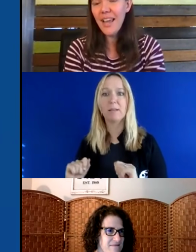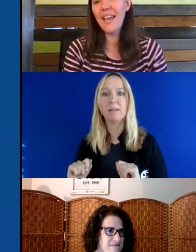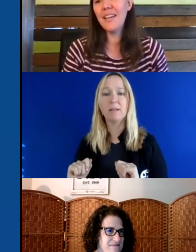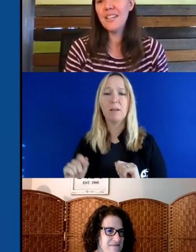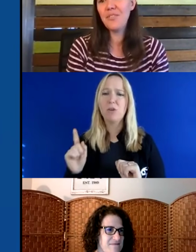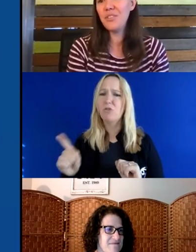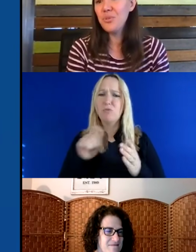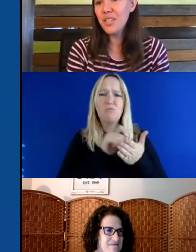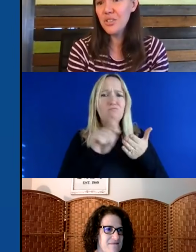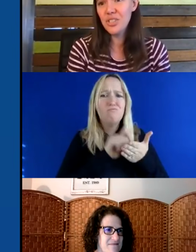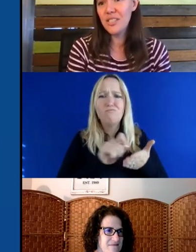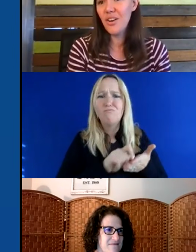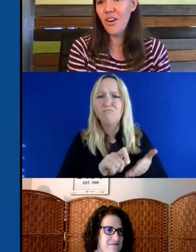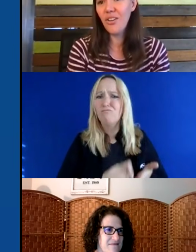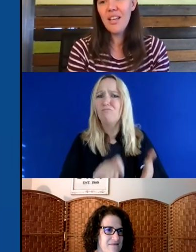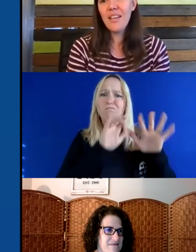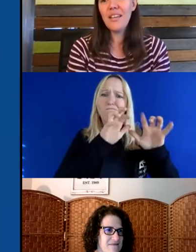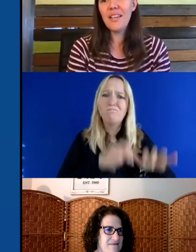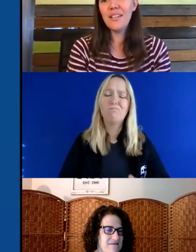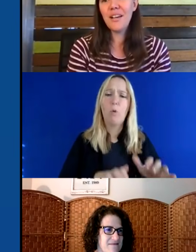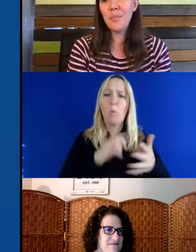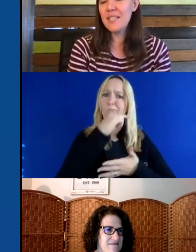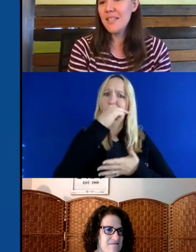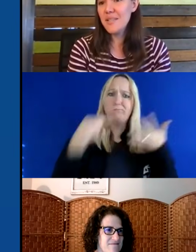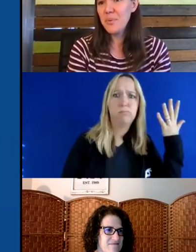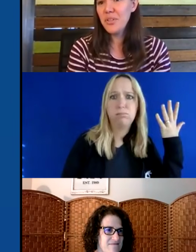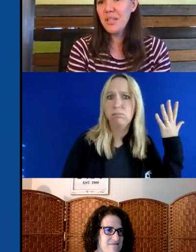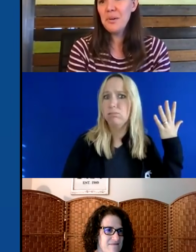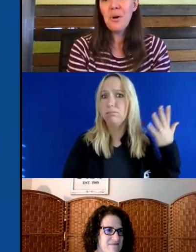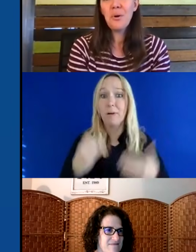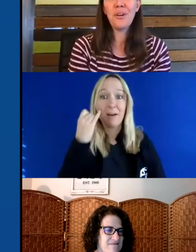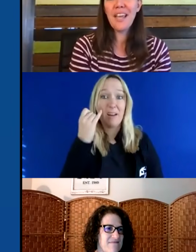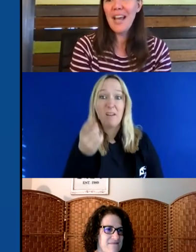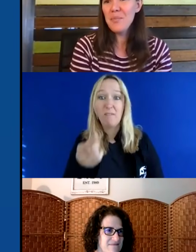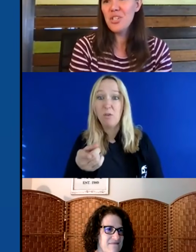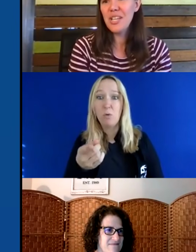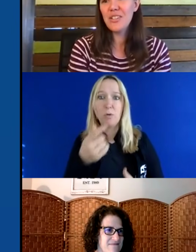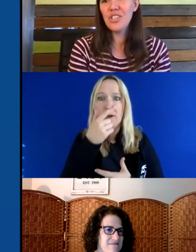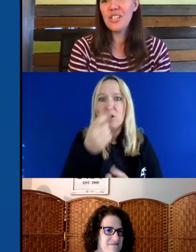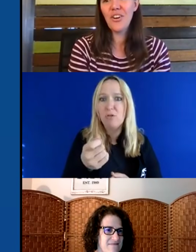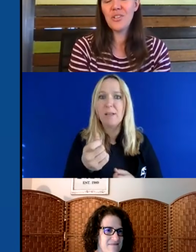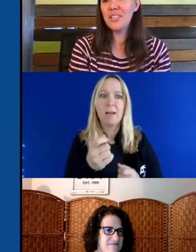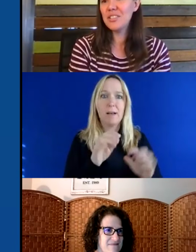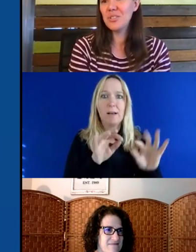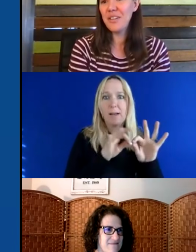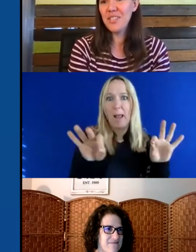and if you are interested at all in accessibility or captioning, she also does great videos,